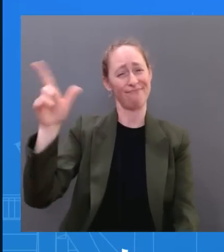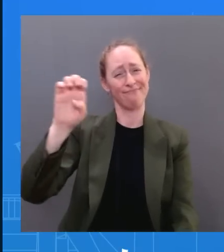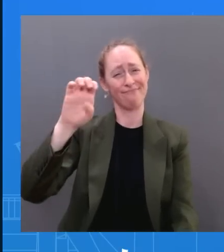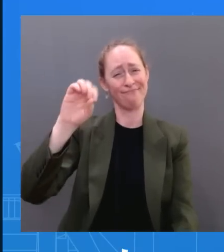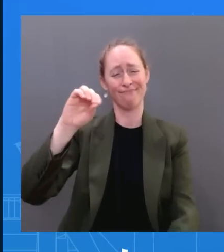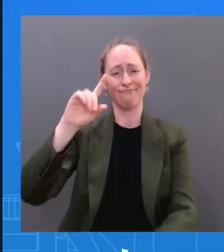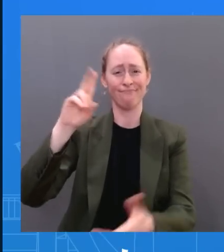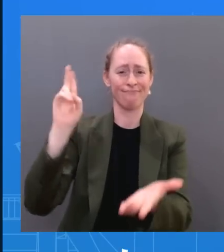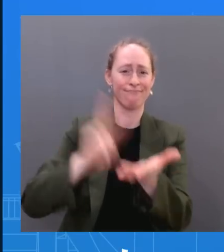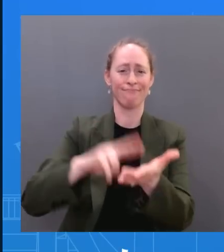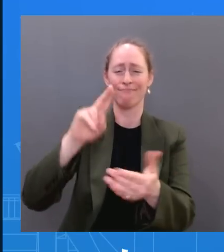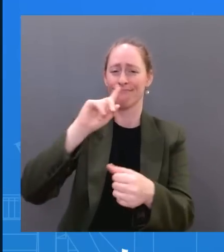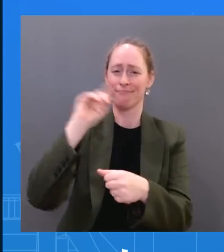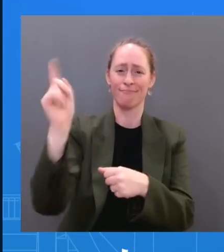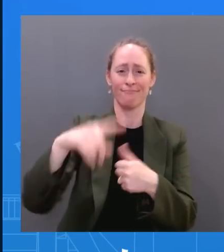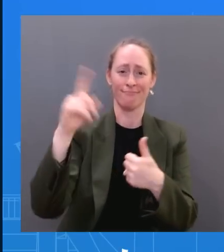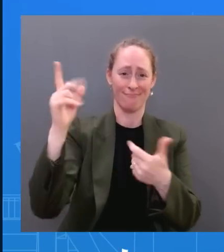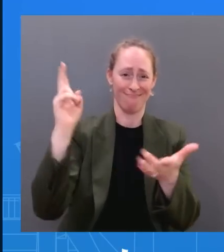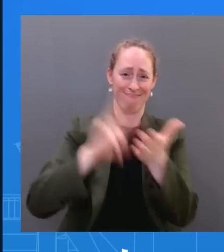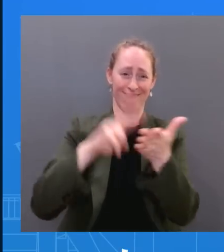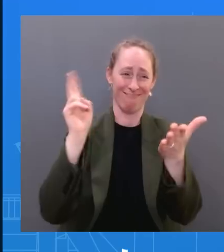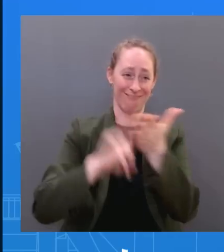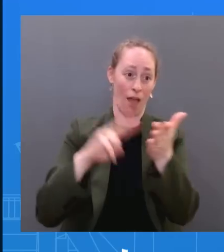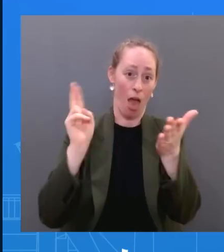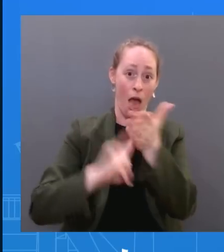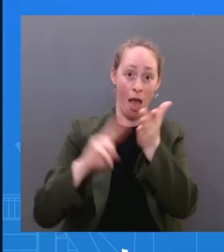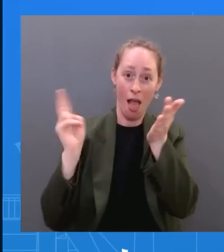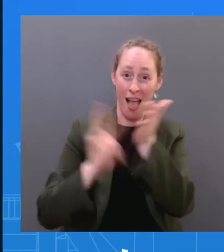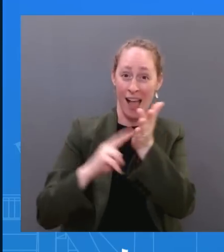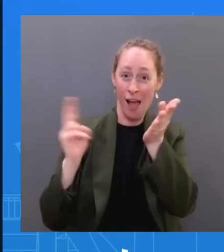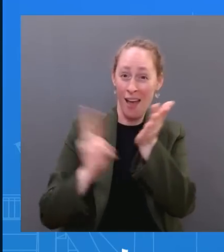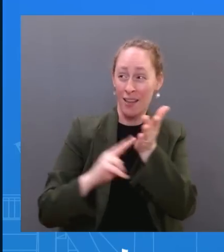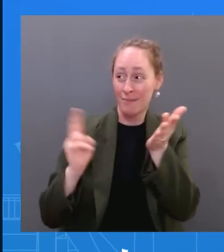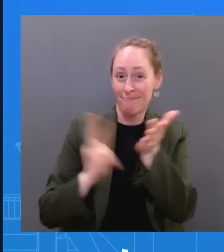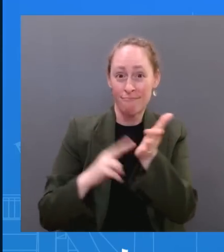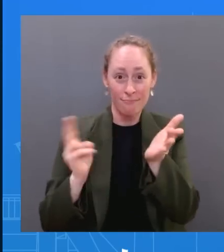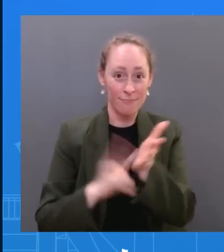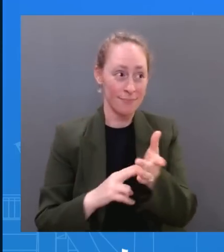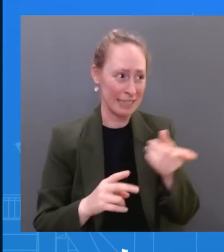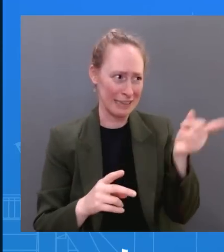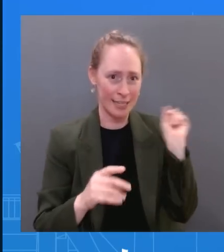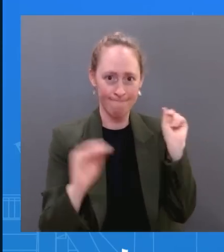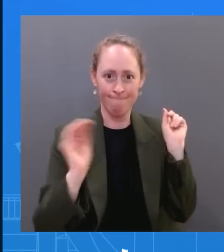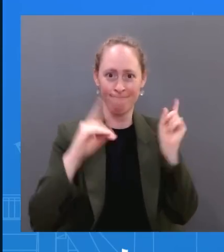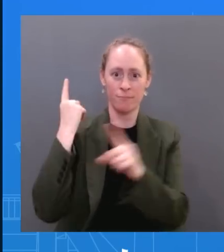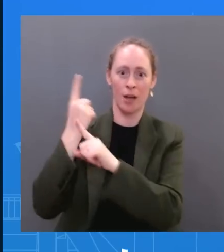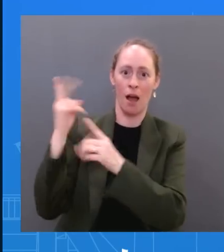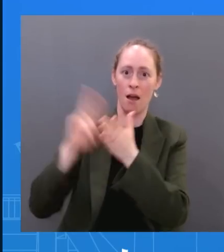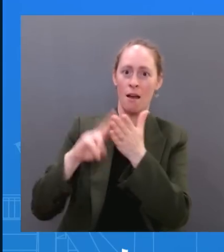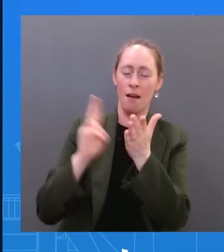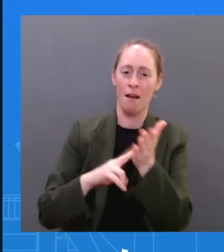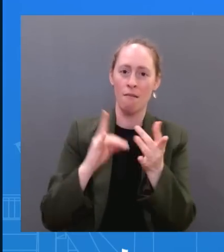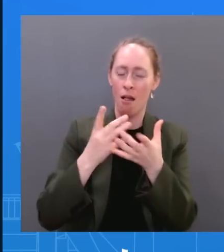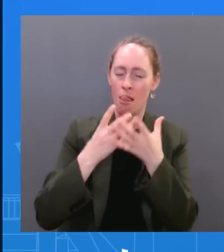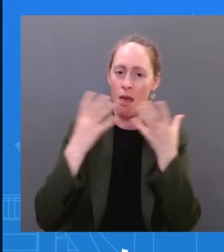at this time in their administration. Go ahead. Go ahead. The Press: One question -- or two questions, but one question on the trip: